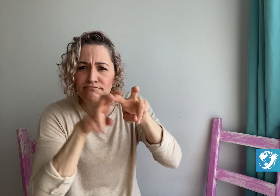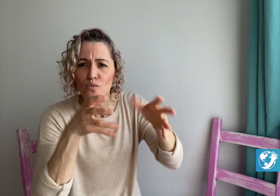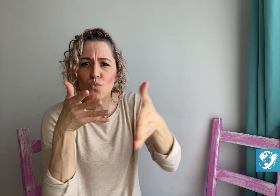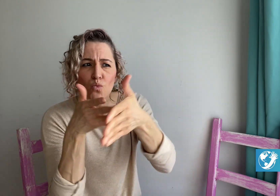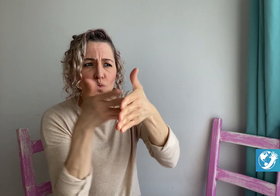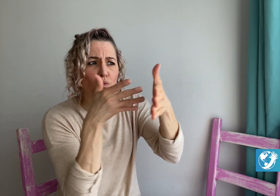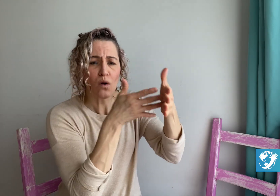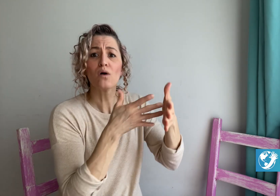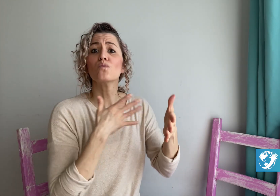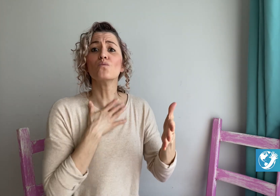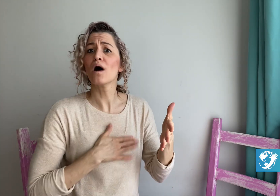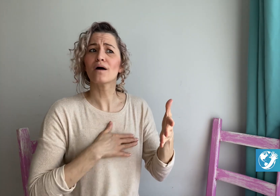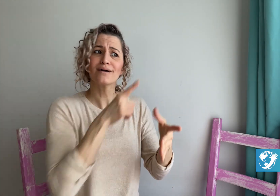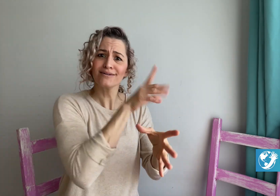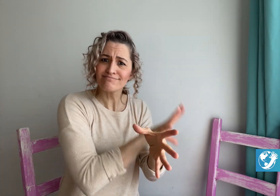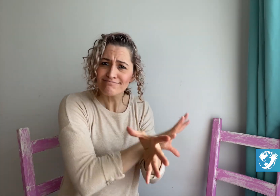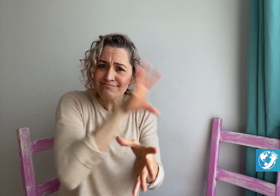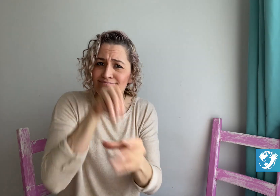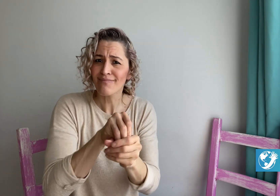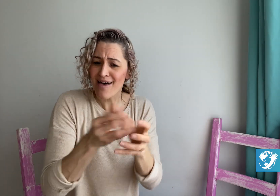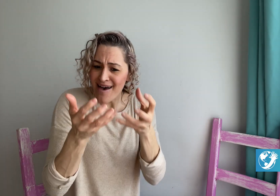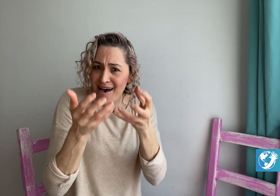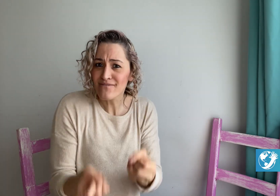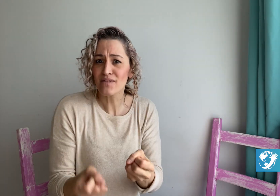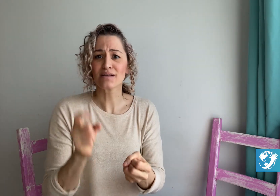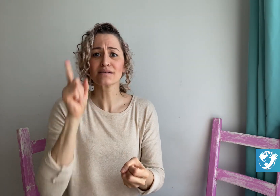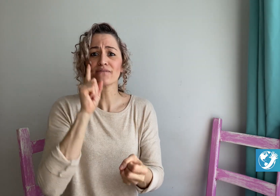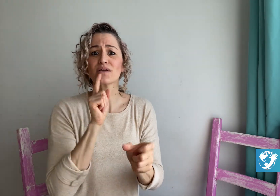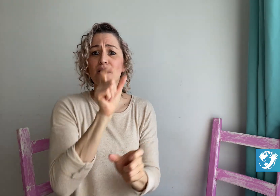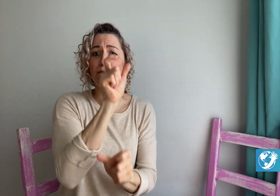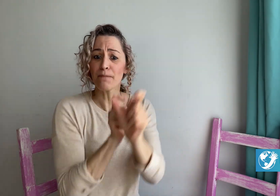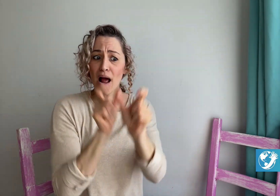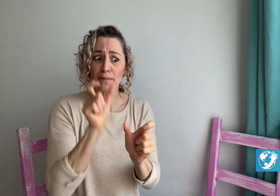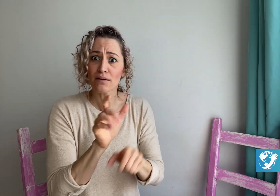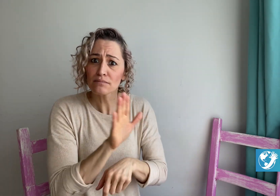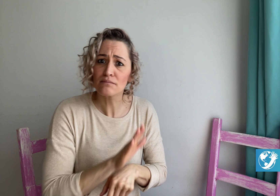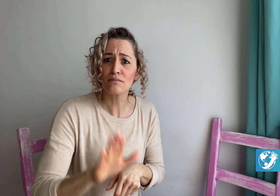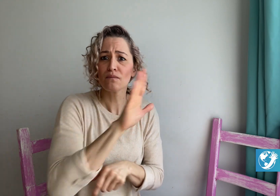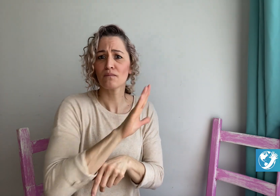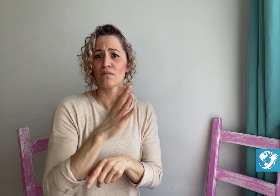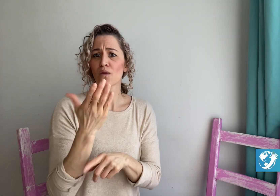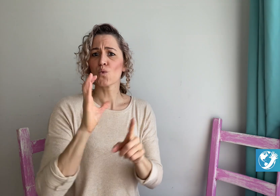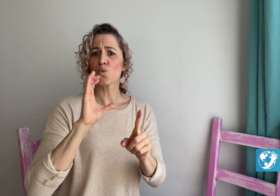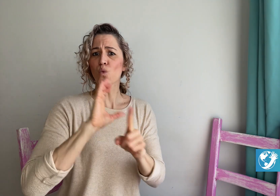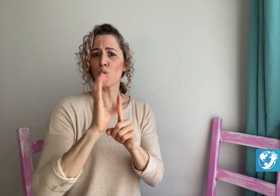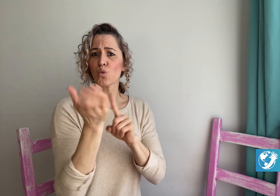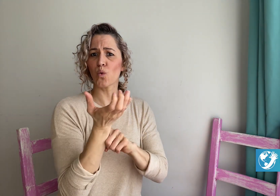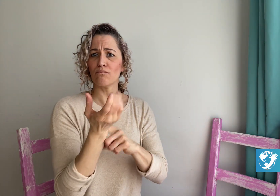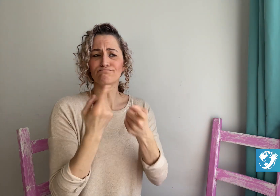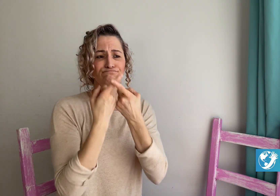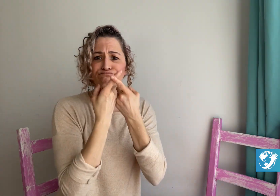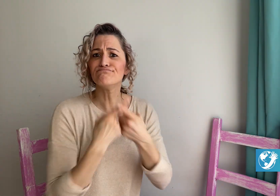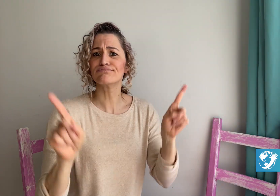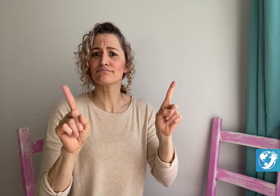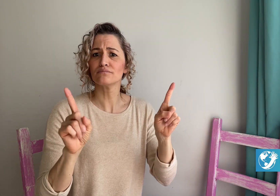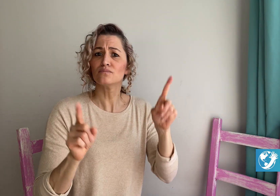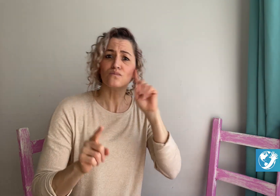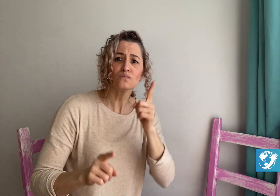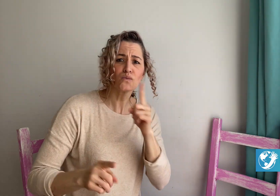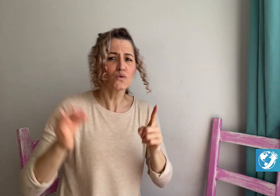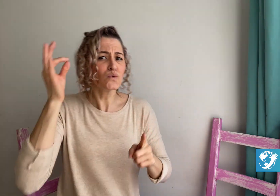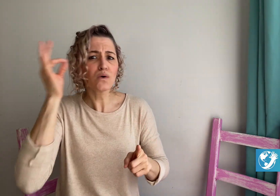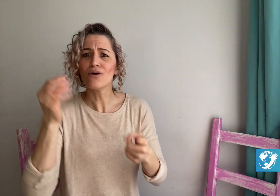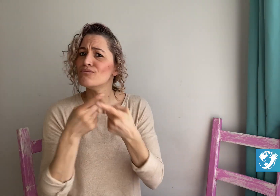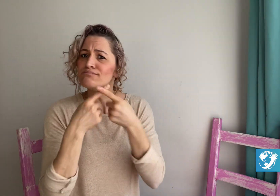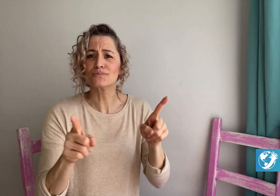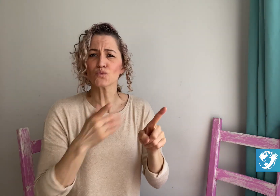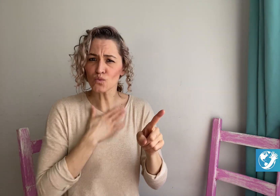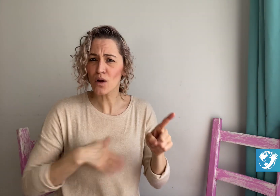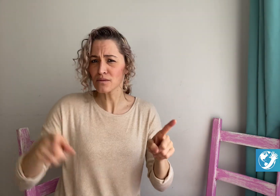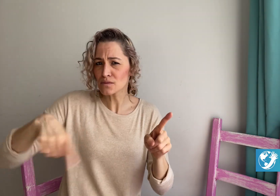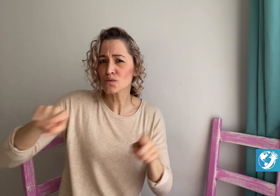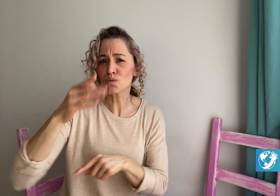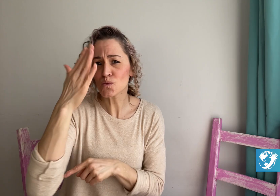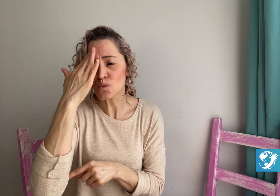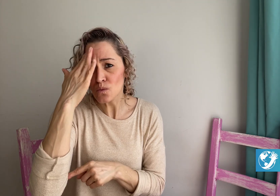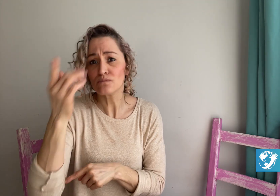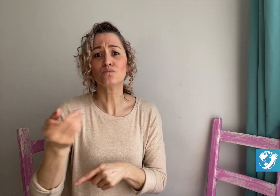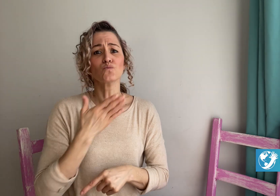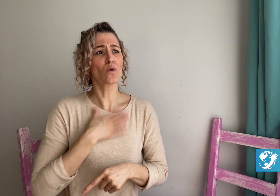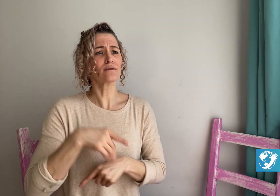cultural differences. All webinars and public events in the LGBTQ+